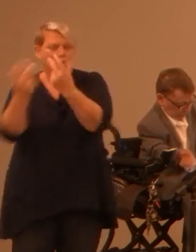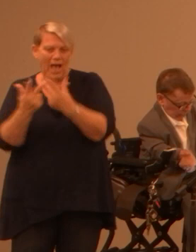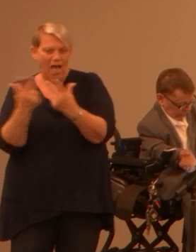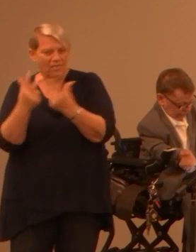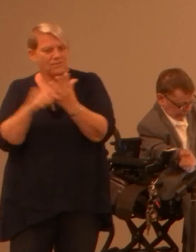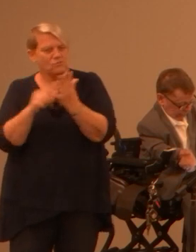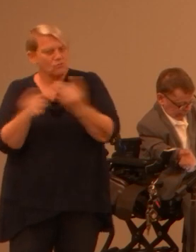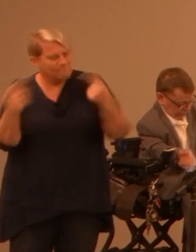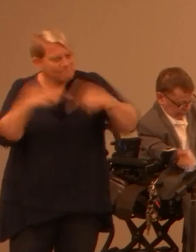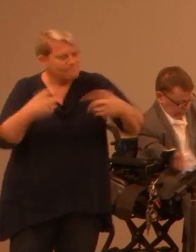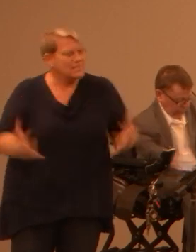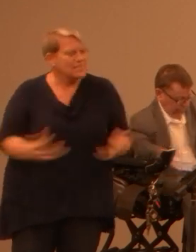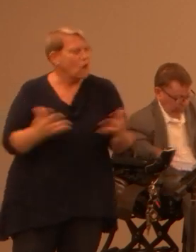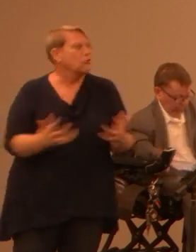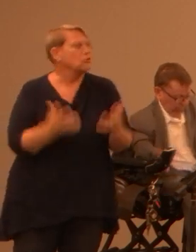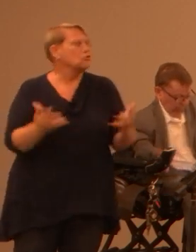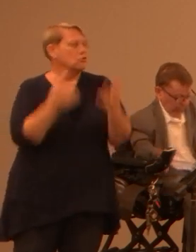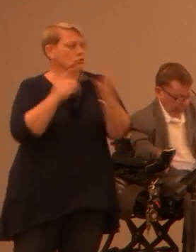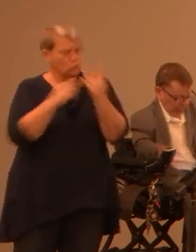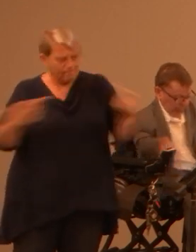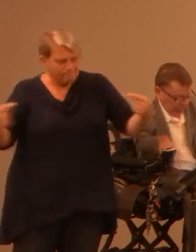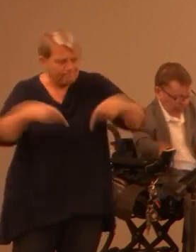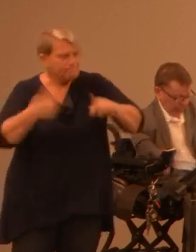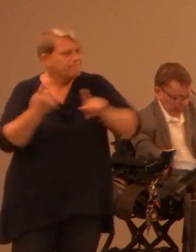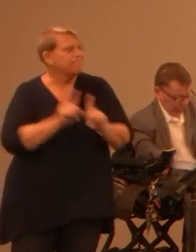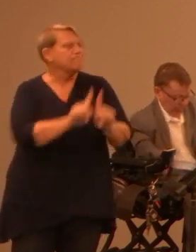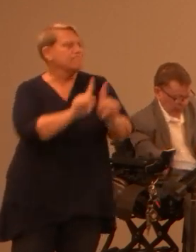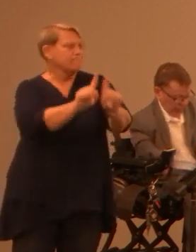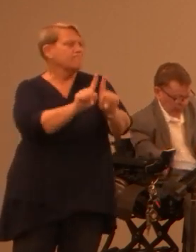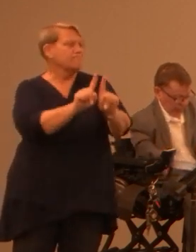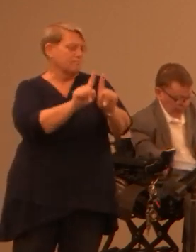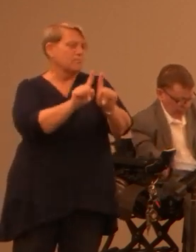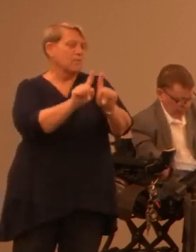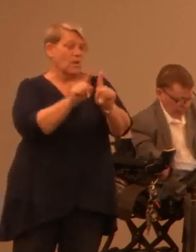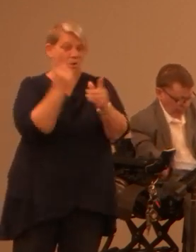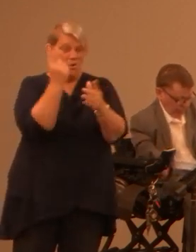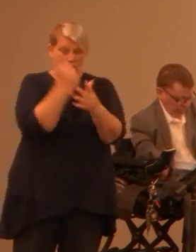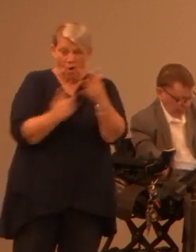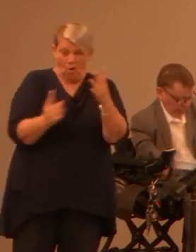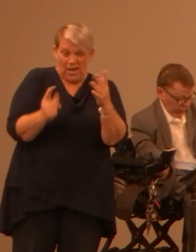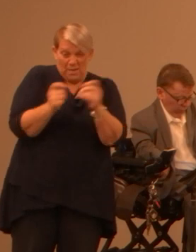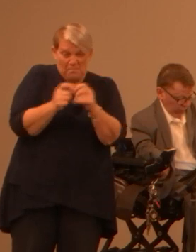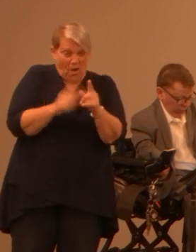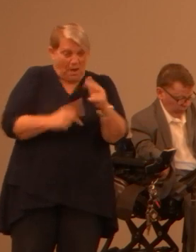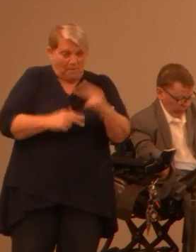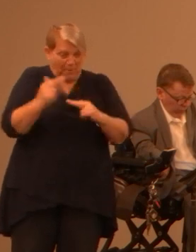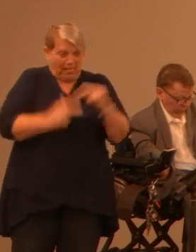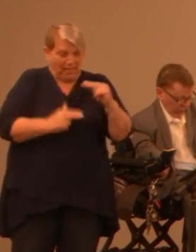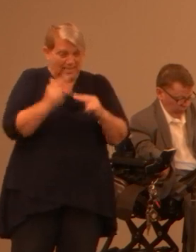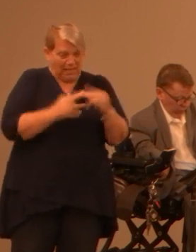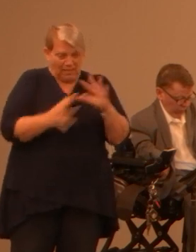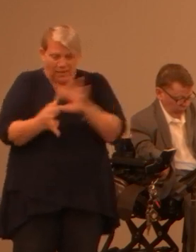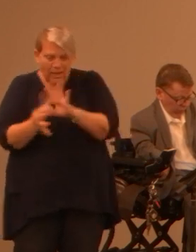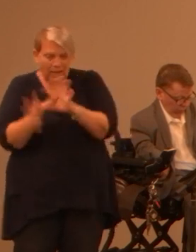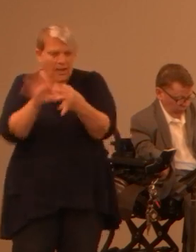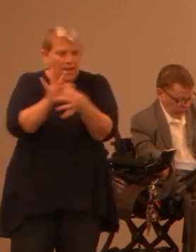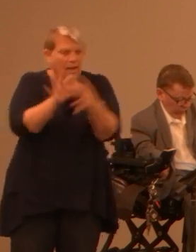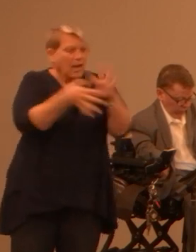and encourage them to come along with us in that journey. And it's only by building those connections that we are able